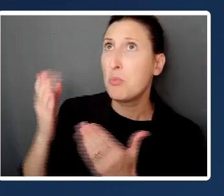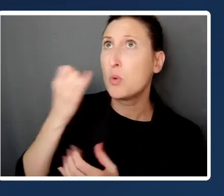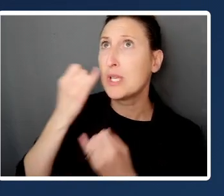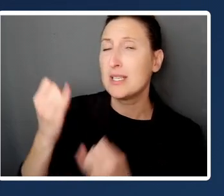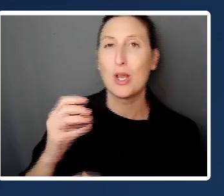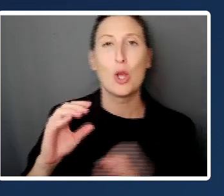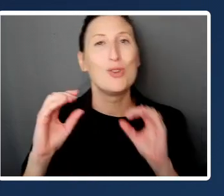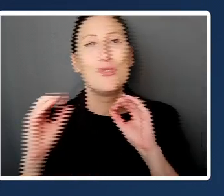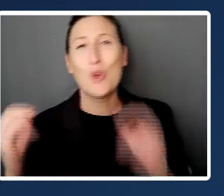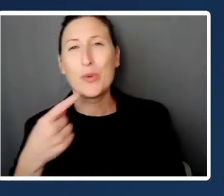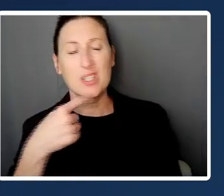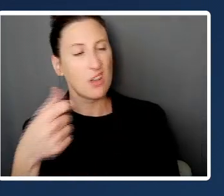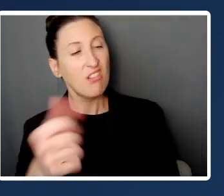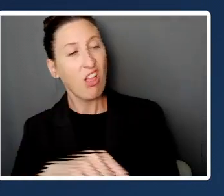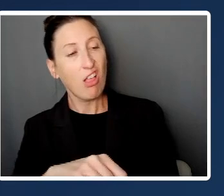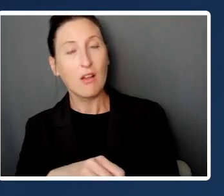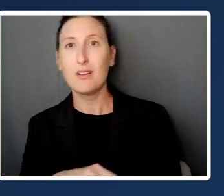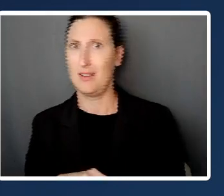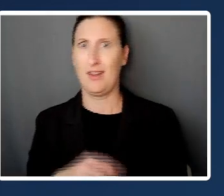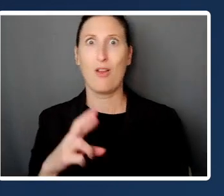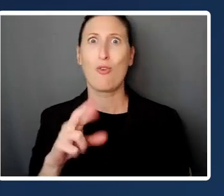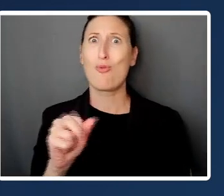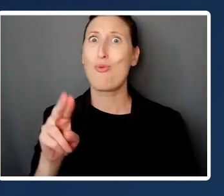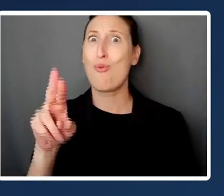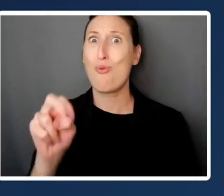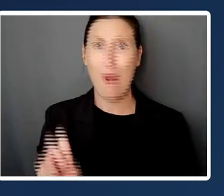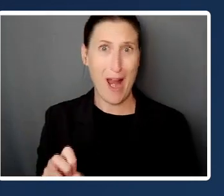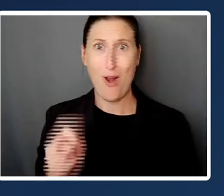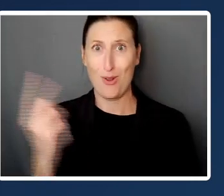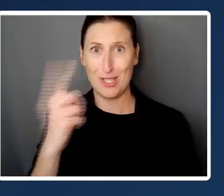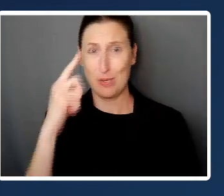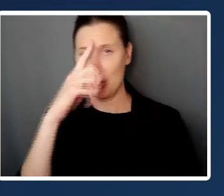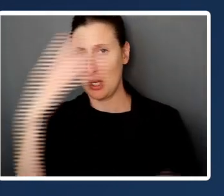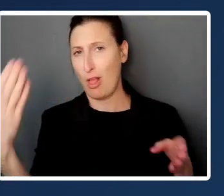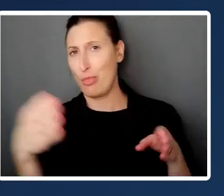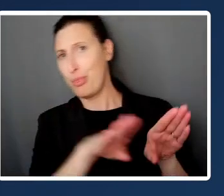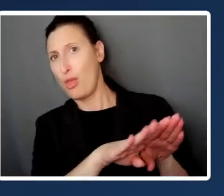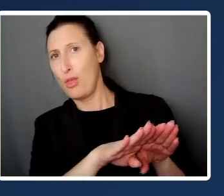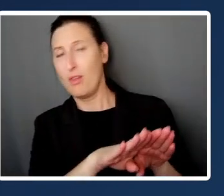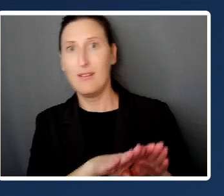it's been -- it's rare where people would close down on that situation, that kind of approach. So,